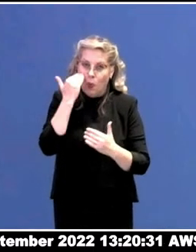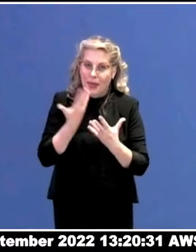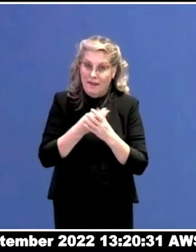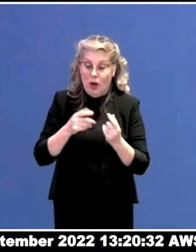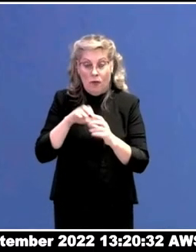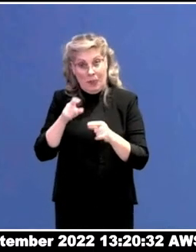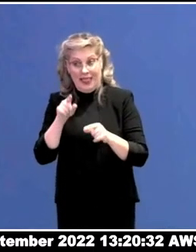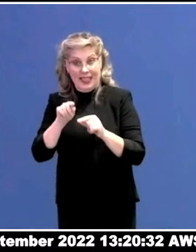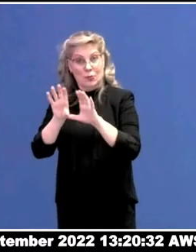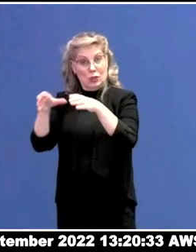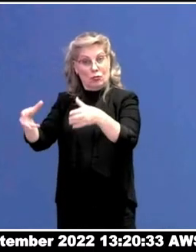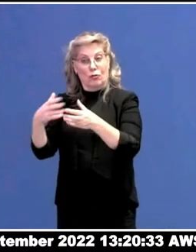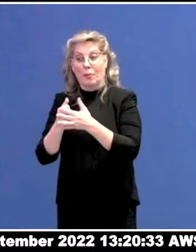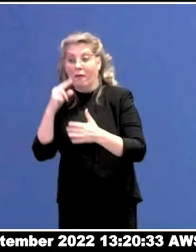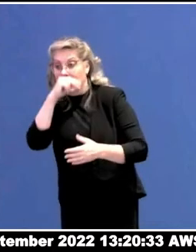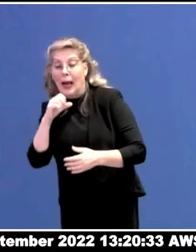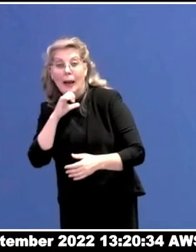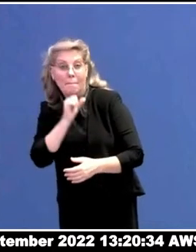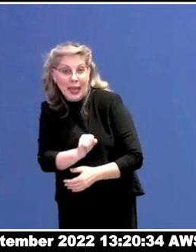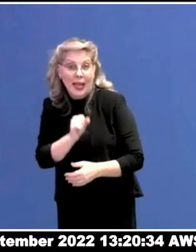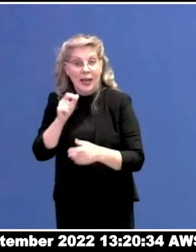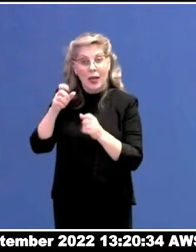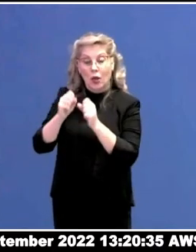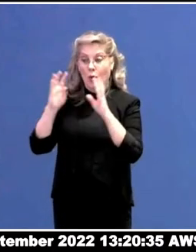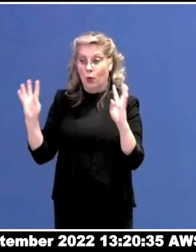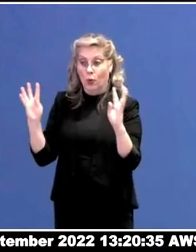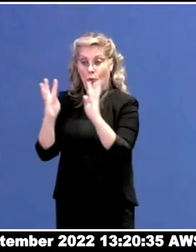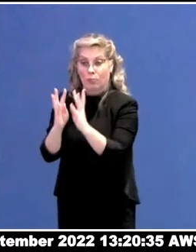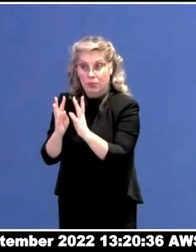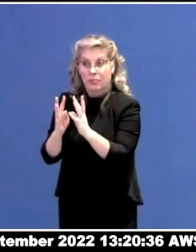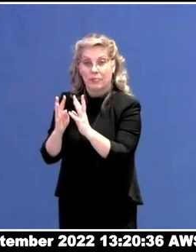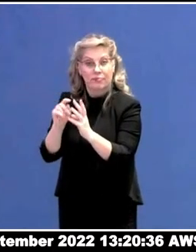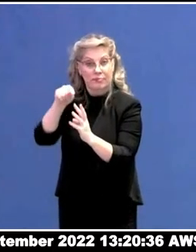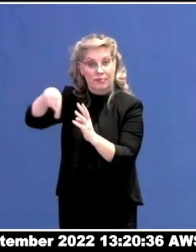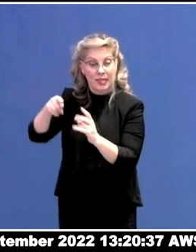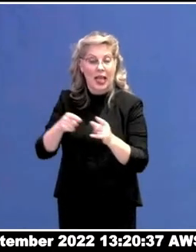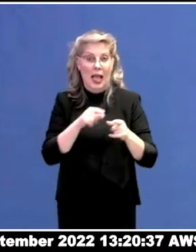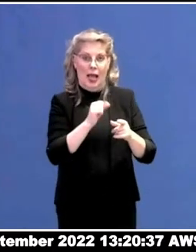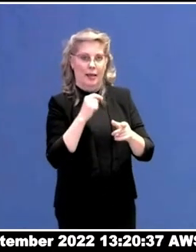this mother told me that her son was looking forward to going there.